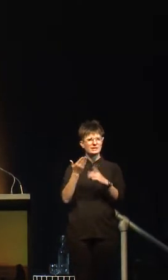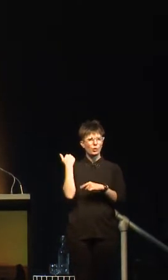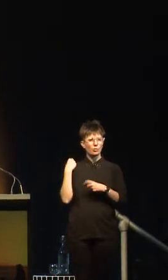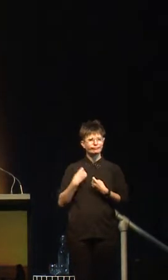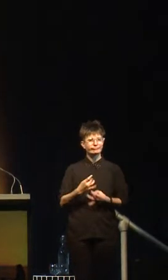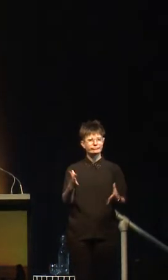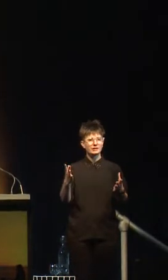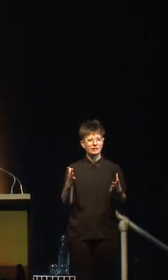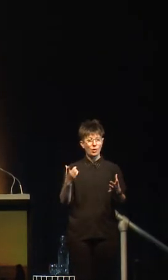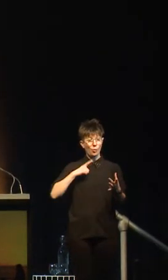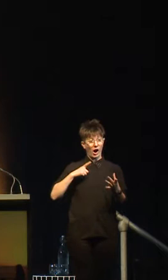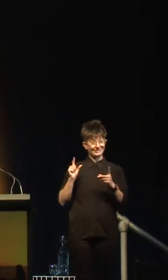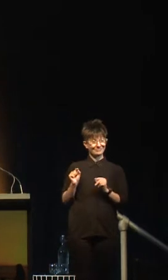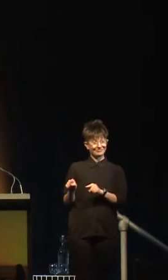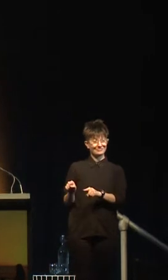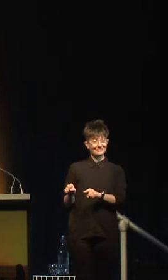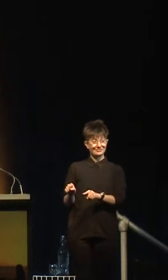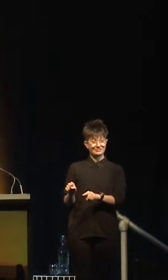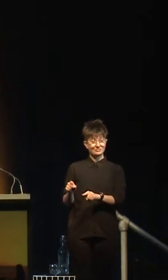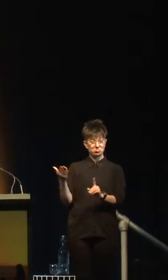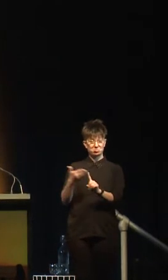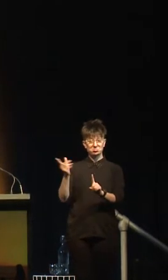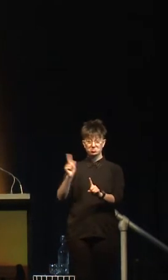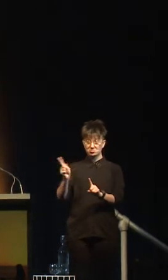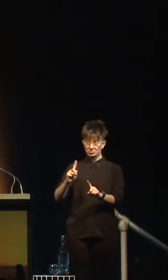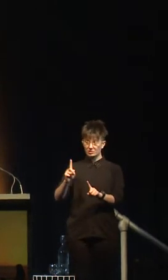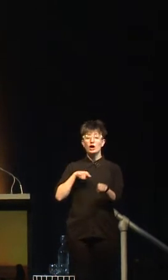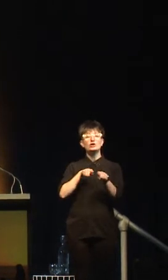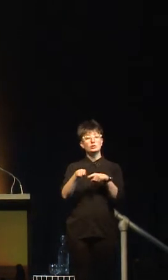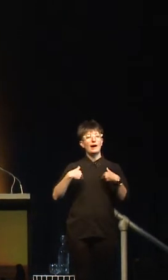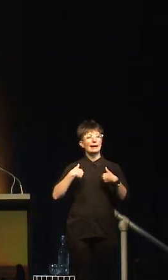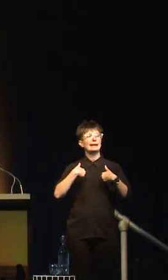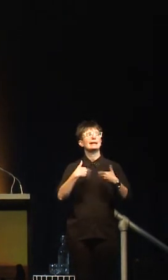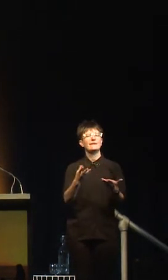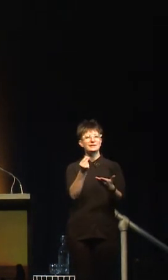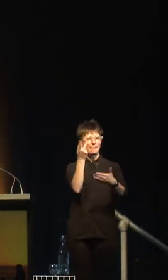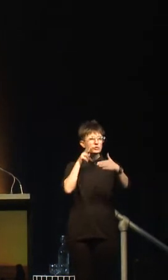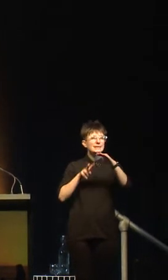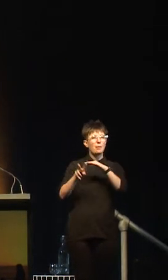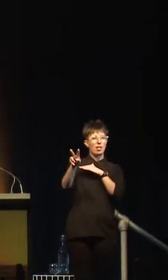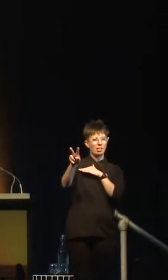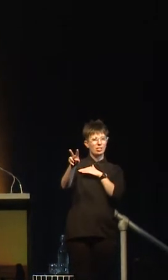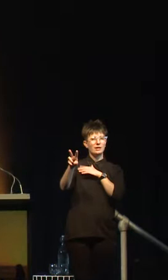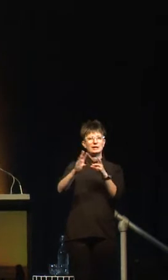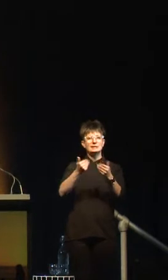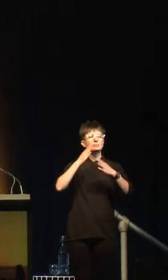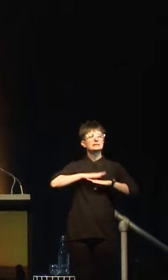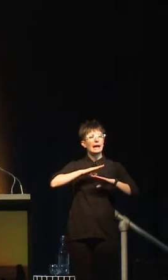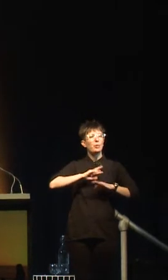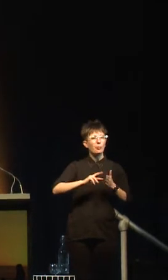point of that is to try and create some predictability and a stable policy environment over the course